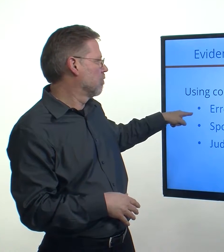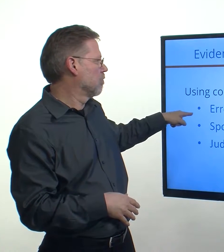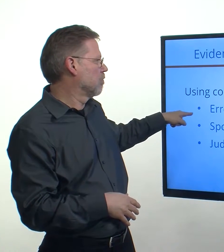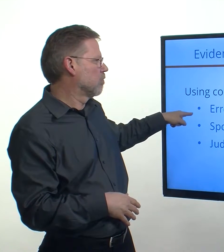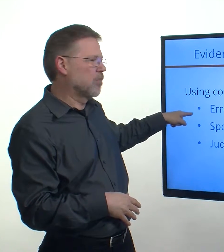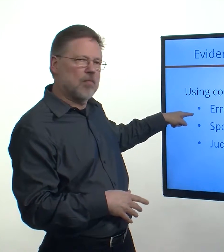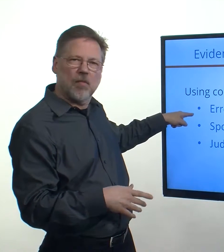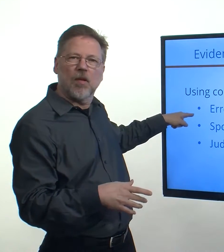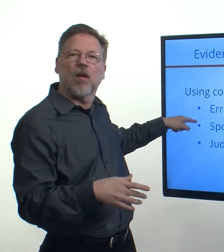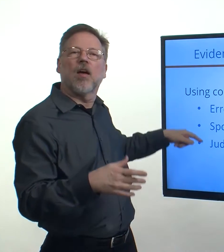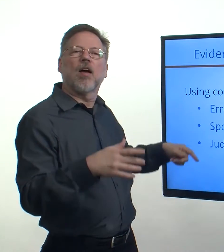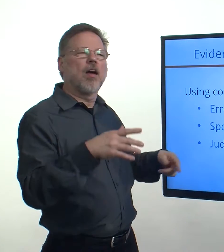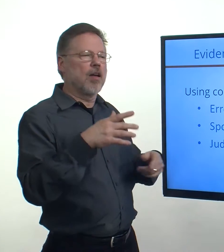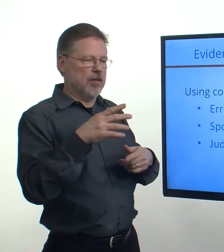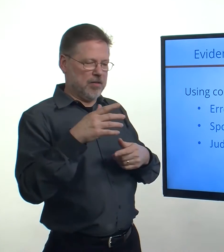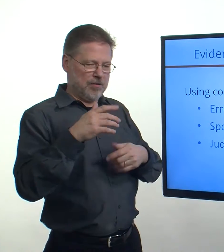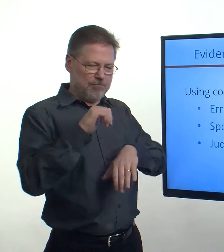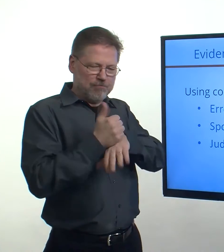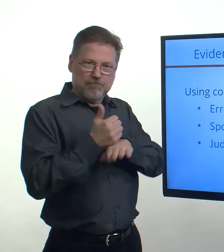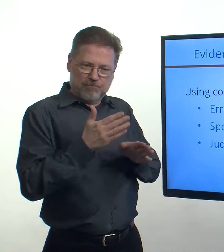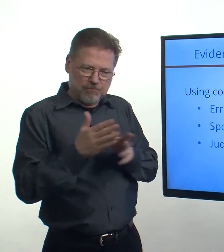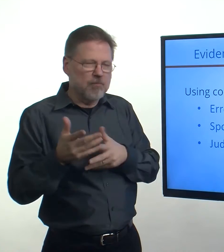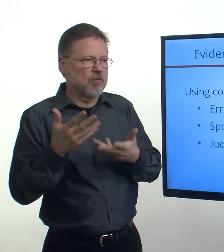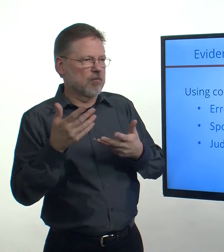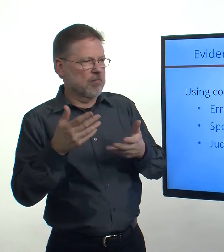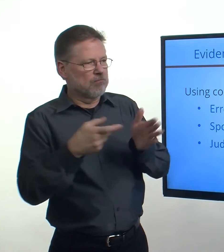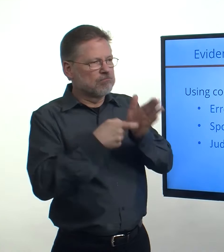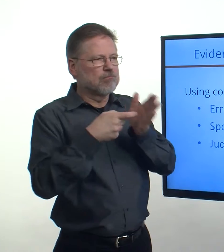First is error data from word recall tasks.